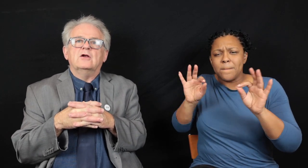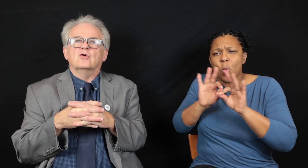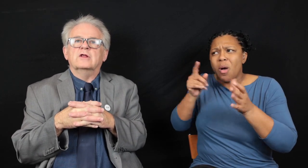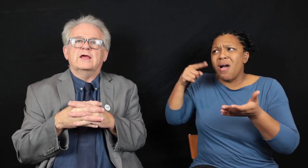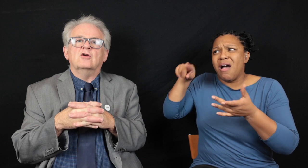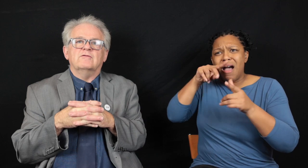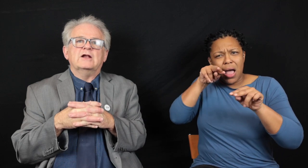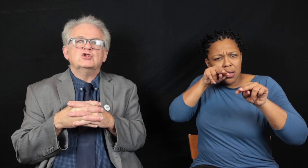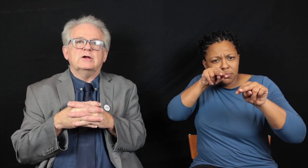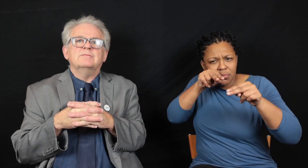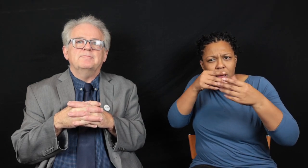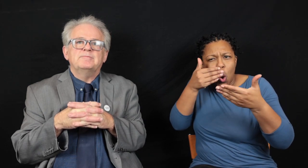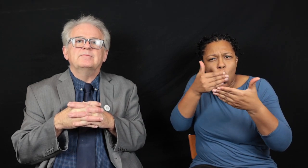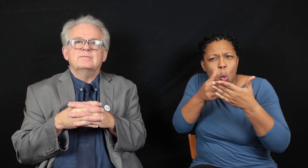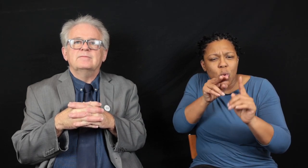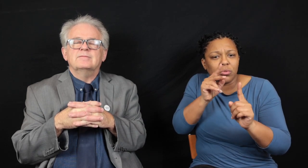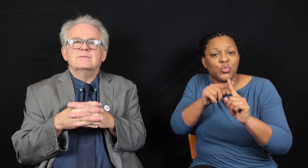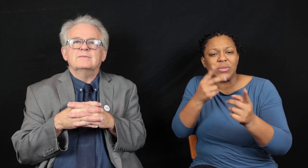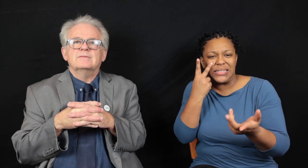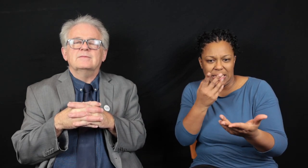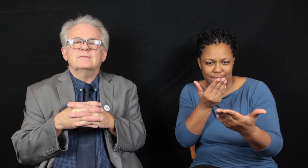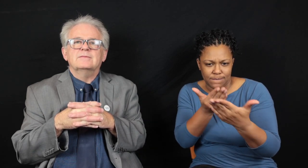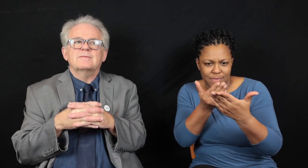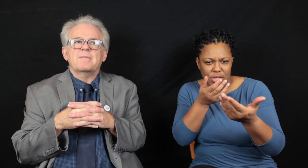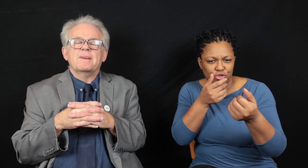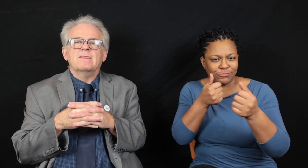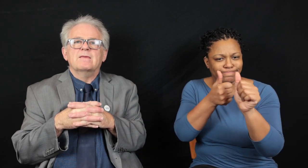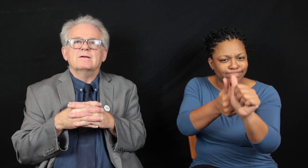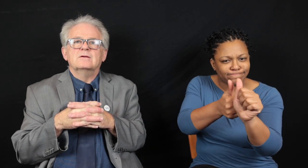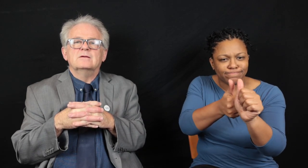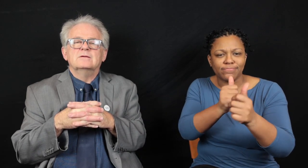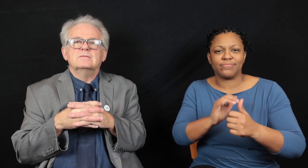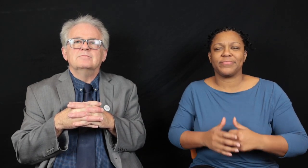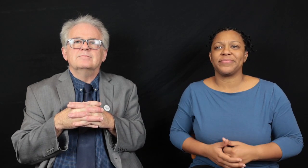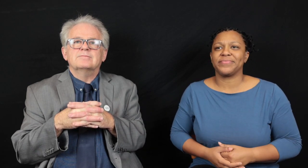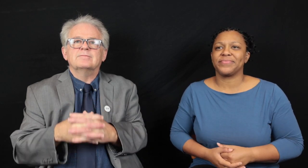and early intervention.